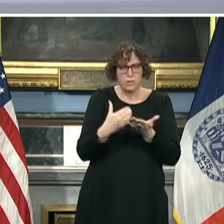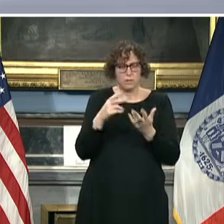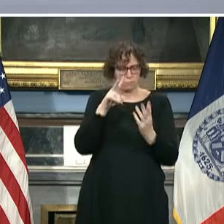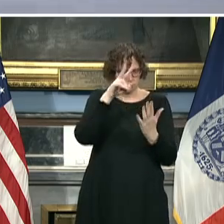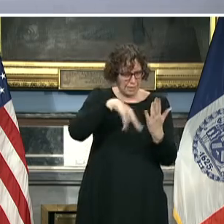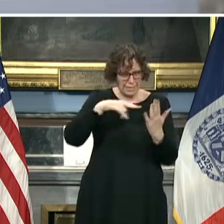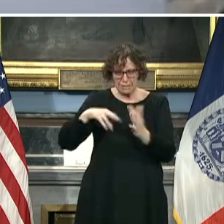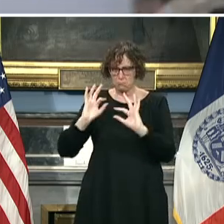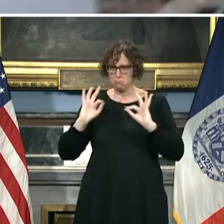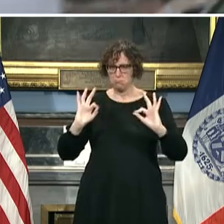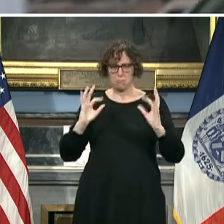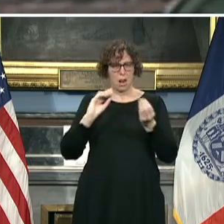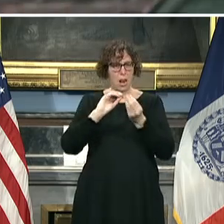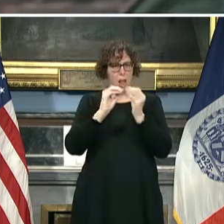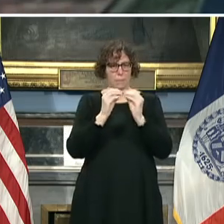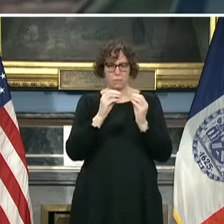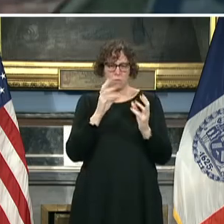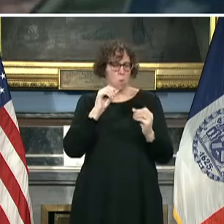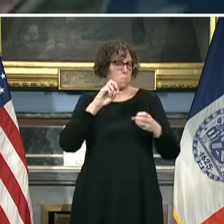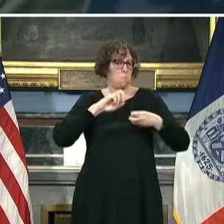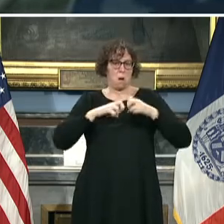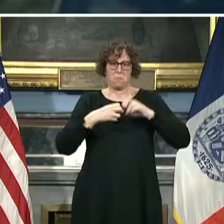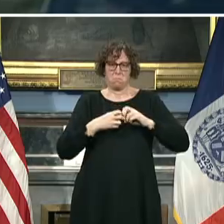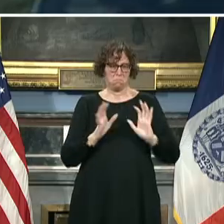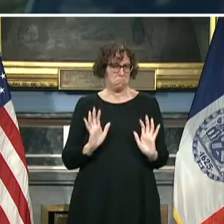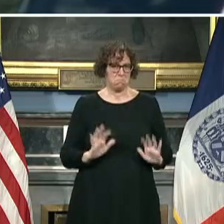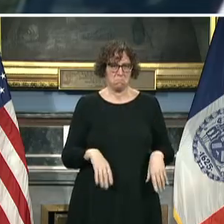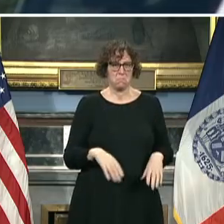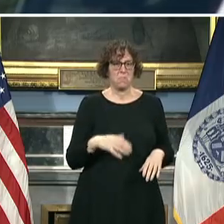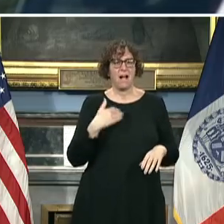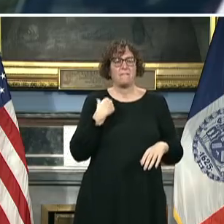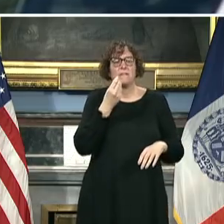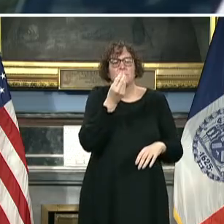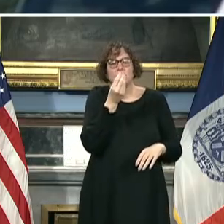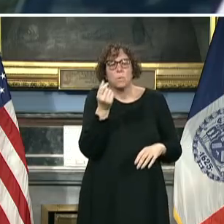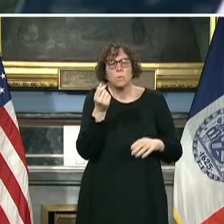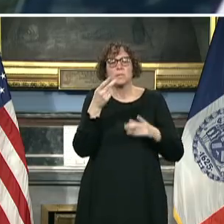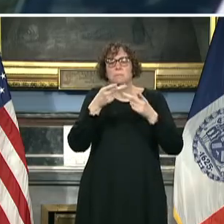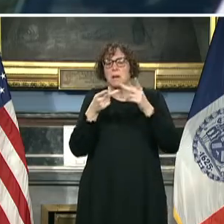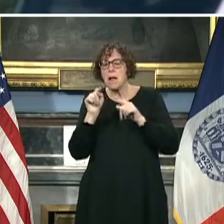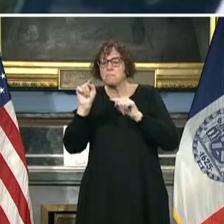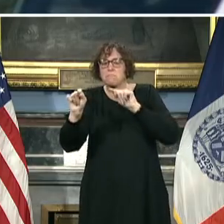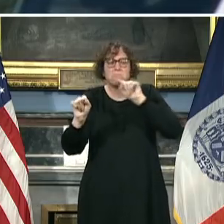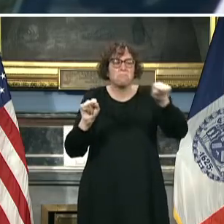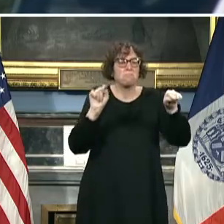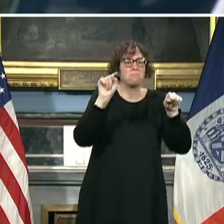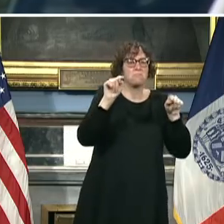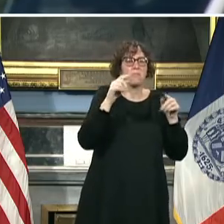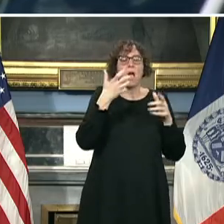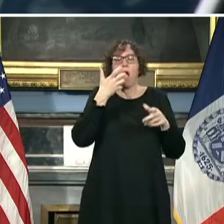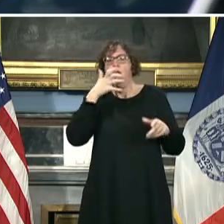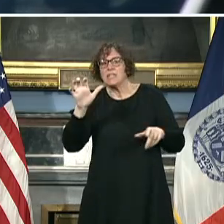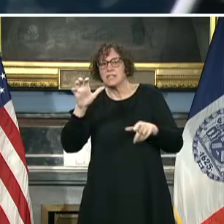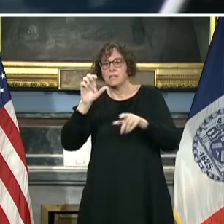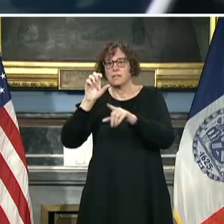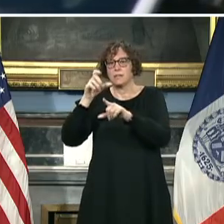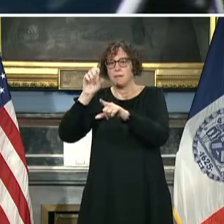WITH WHAT WE'RE SEEING FROM 311, PARKS DEPARTMENT, EVERYBODY, WE DO NOT SEE A MAJOR